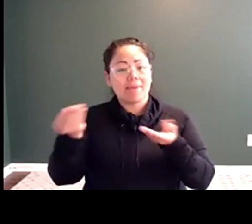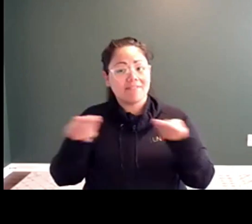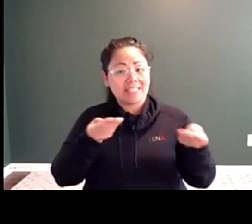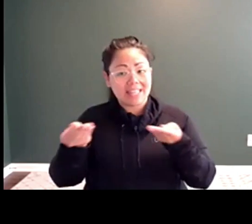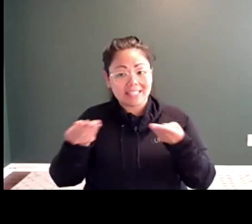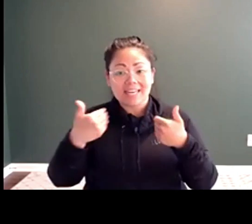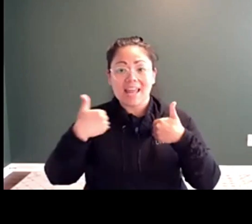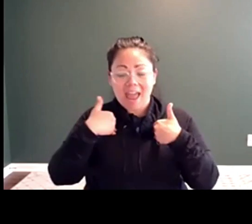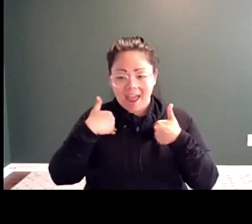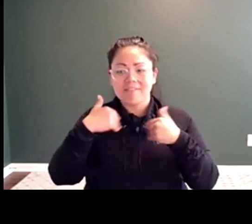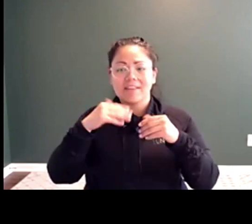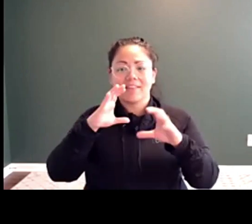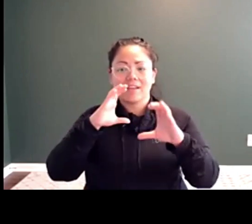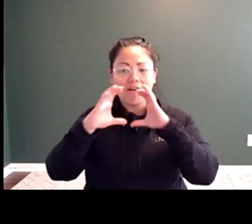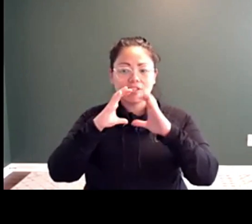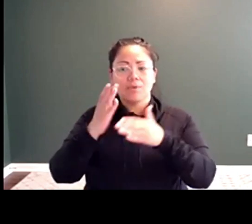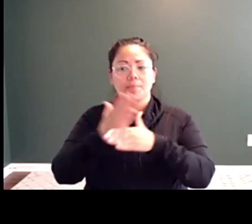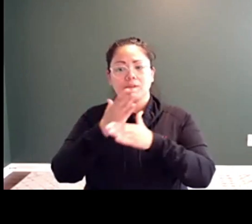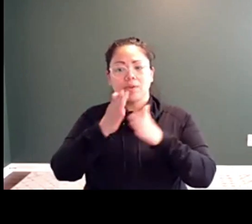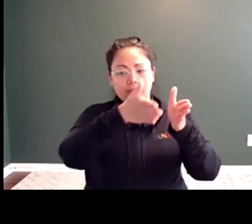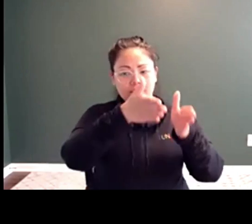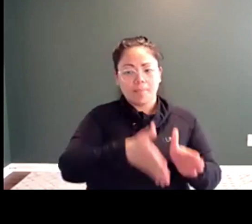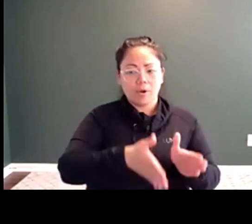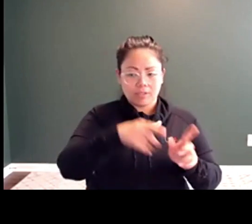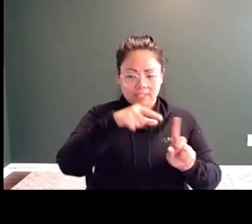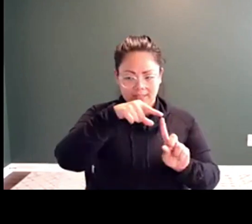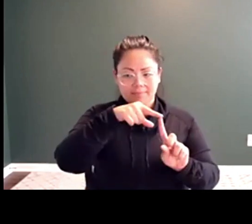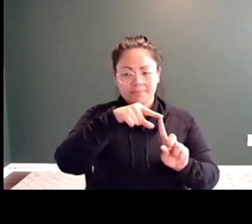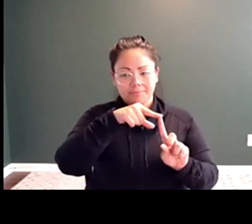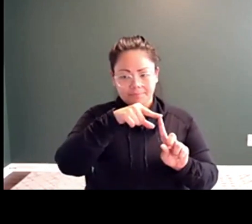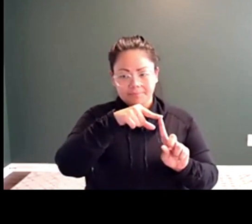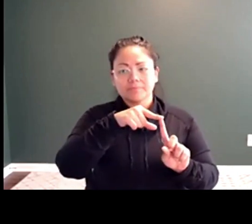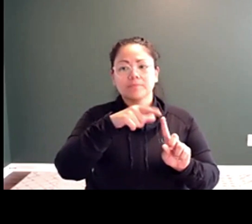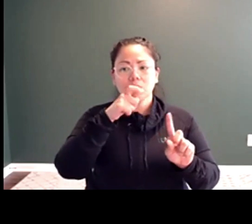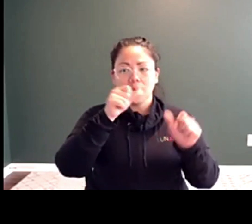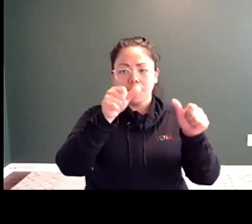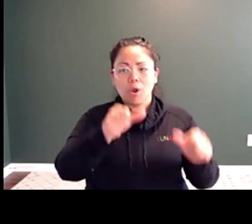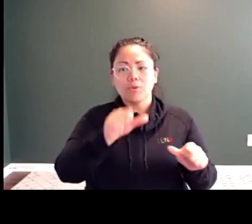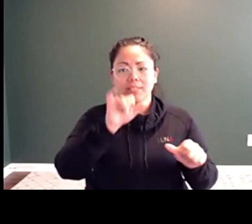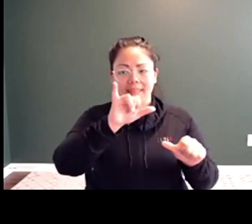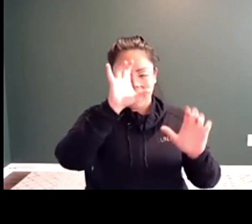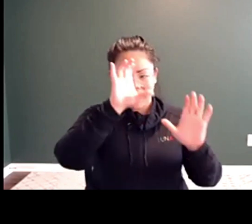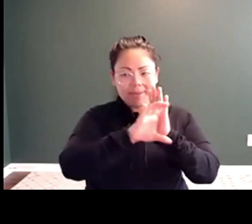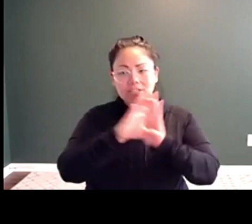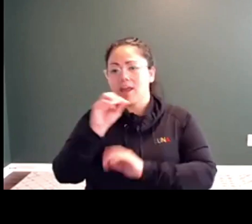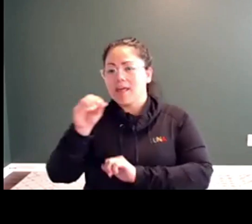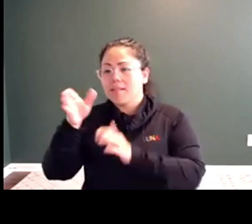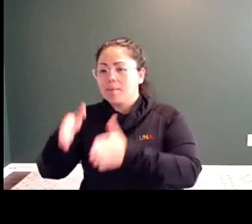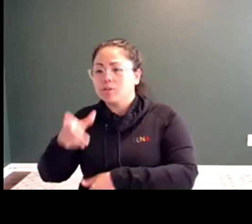having a conversation between the person who posted the image, and then the person who might be offended by it